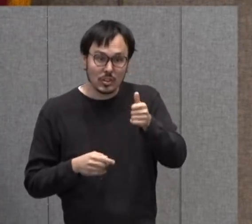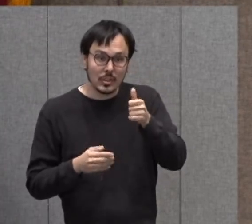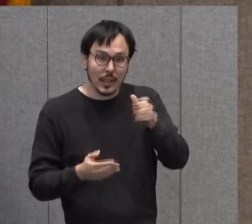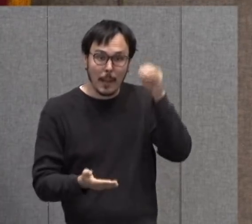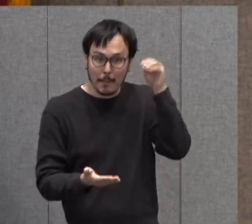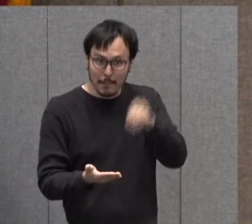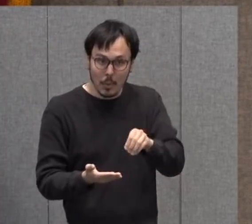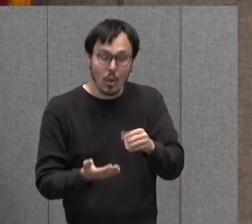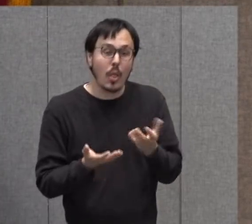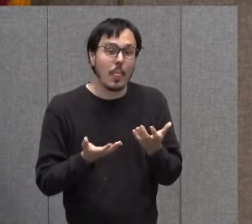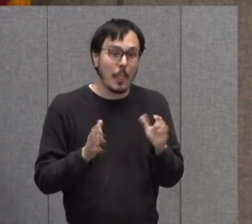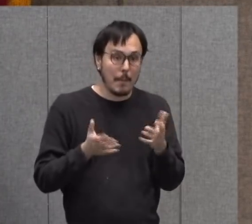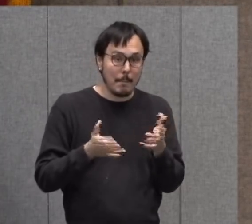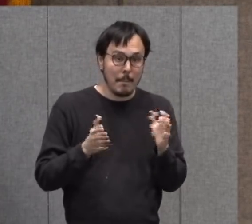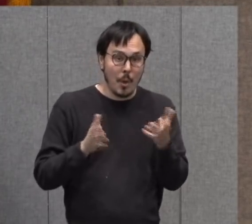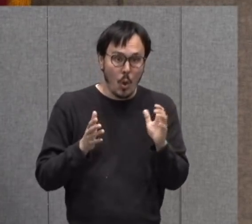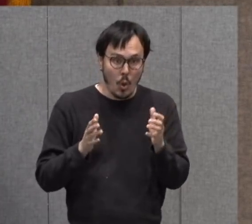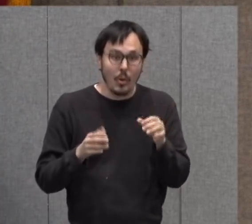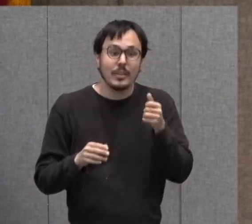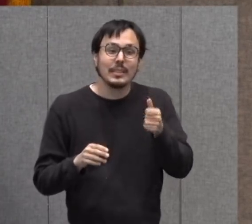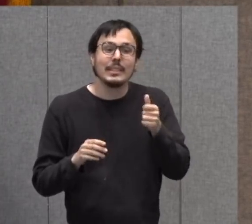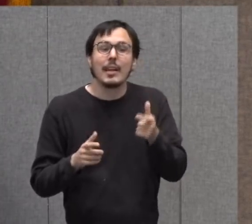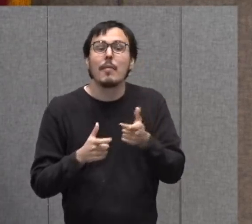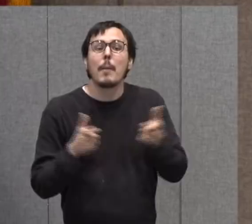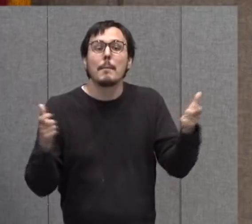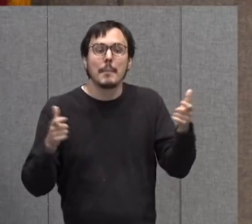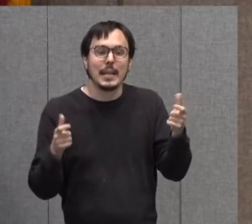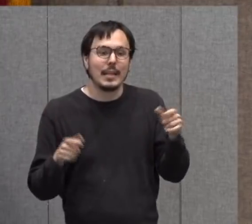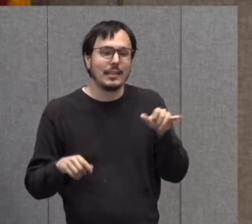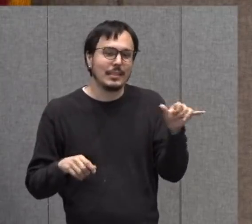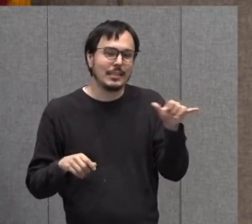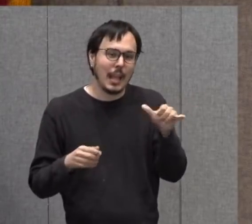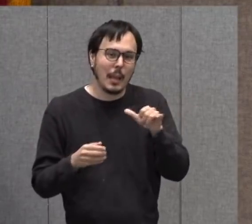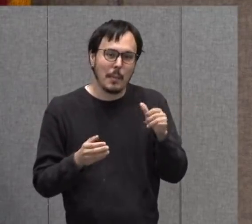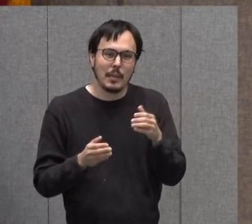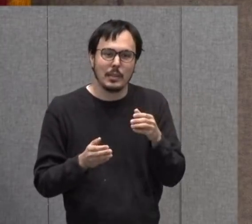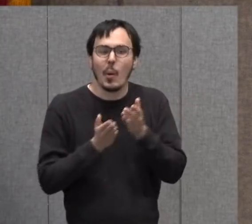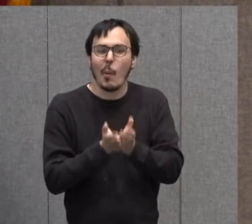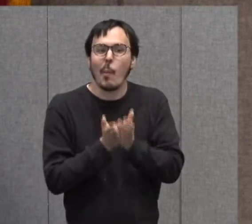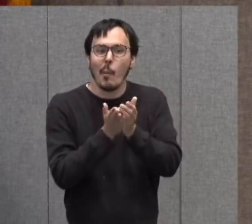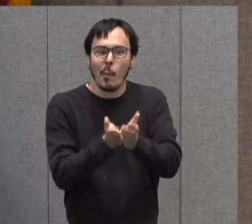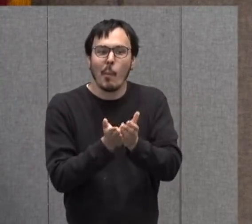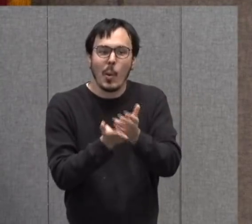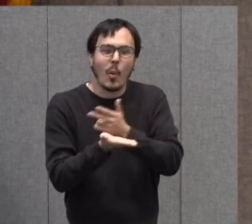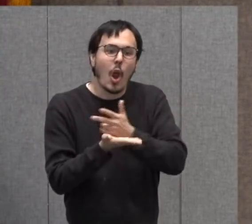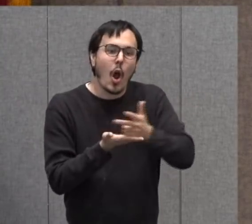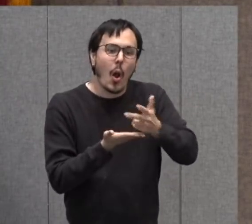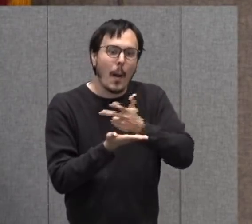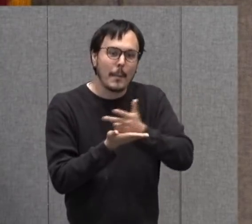the bowl would be as big as a city harbor. That's bigger than any of the lakes that we have here in New Mexico.